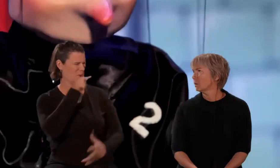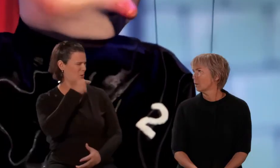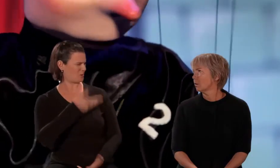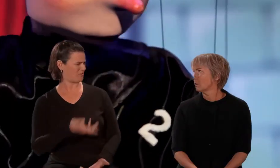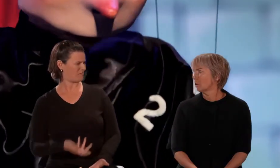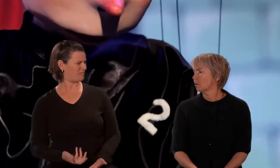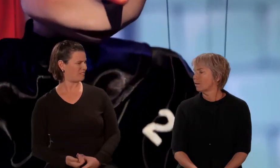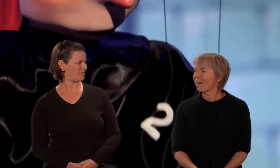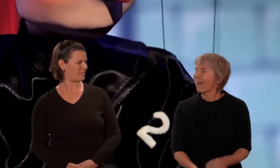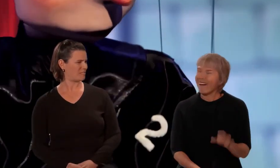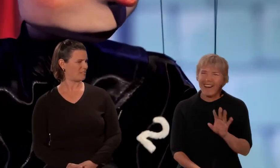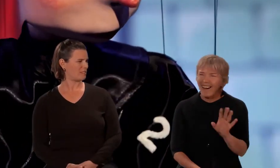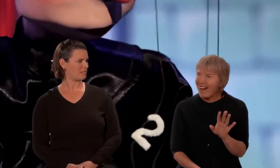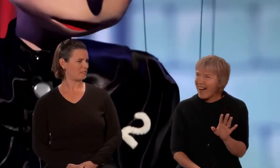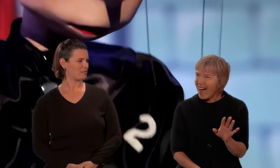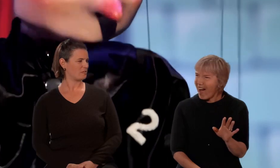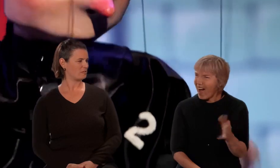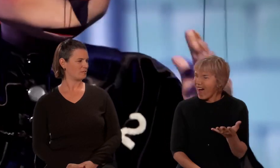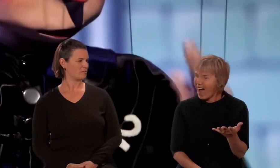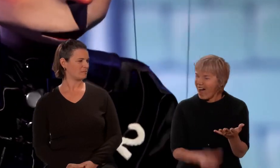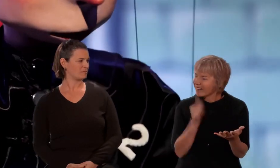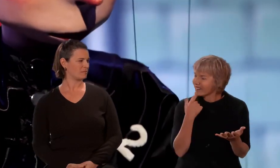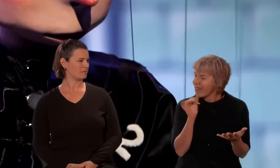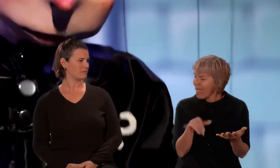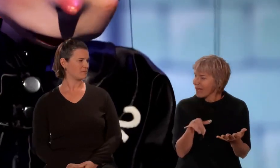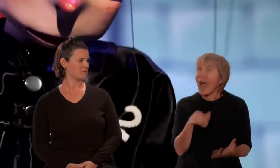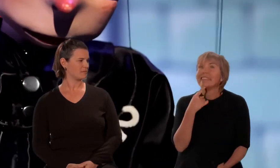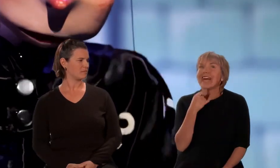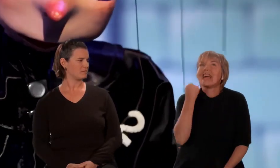[mathematician] I didn't say there were. I said "if" there were.